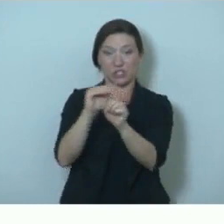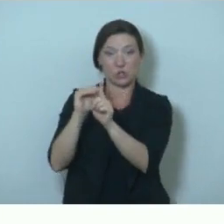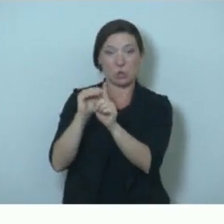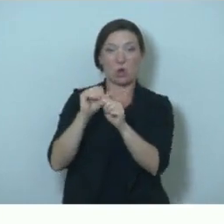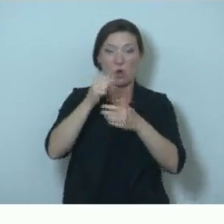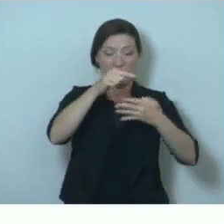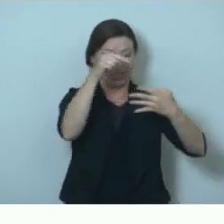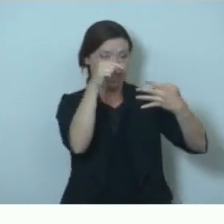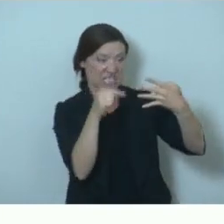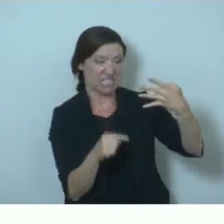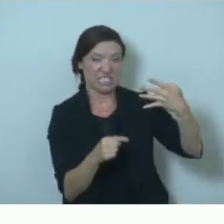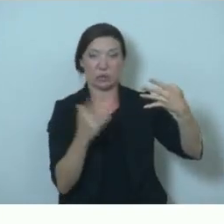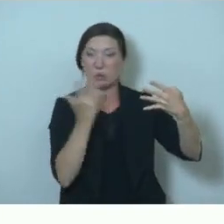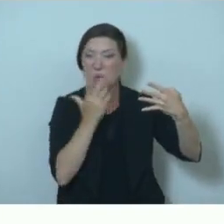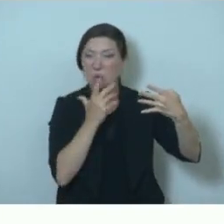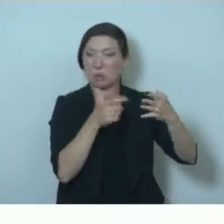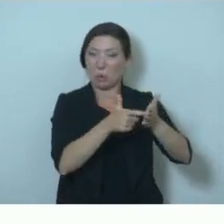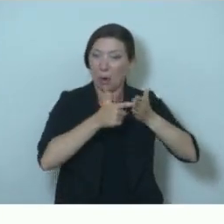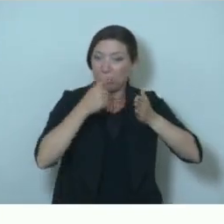JUST AGAIN TO REMIND EVERYONE.